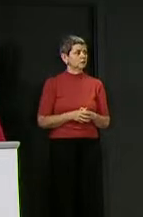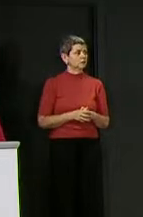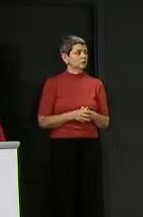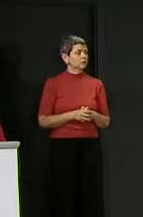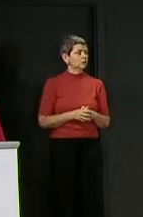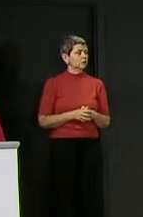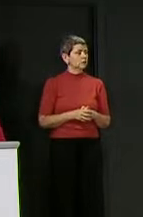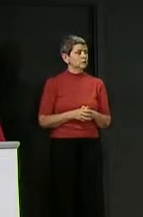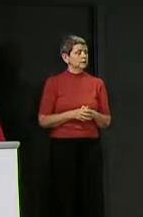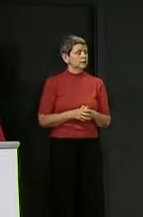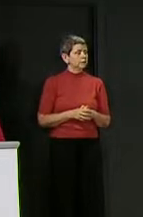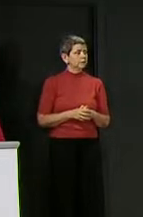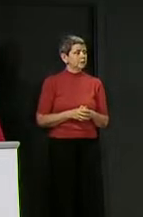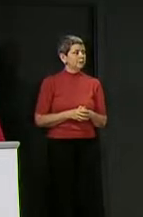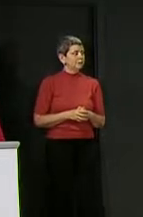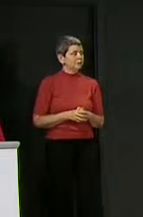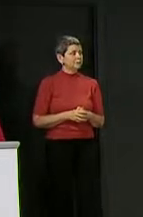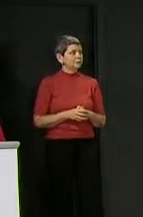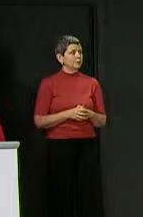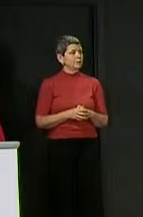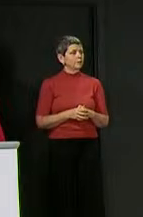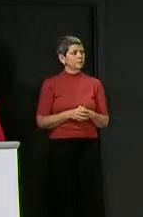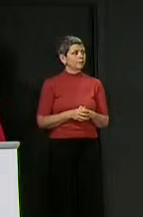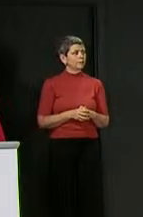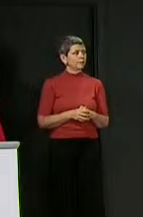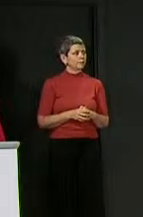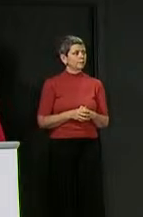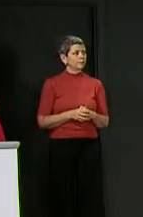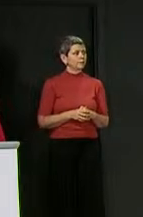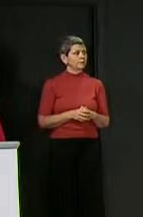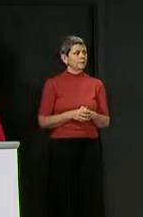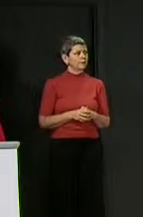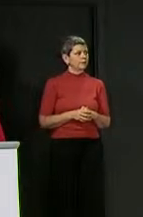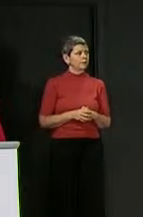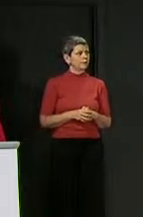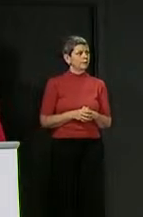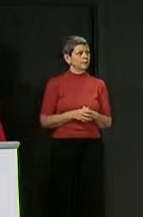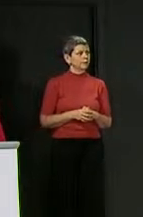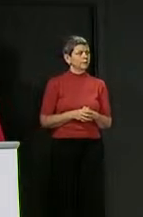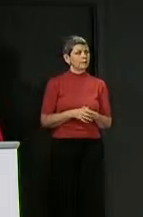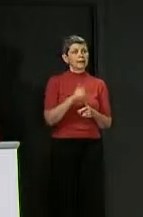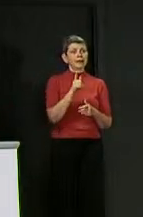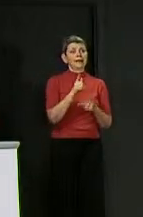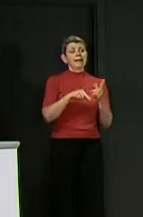Good afternoon First Minister. Even if you don't decide on an identical list to the UK